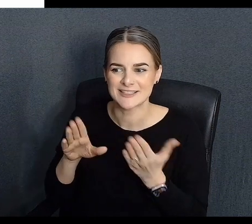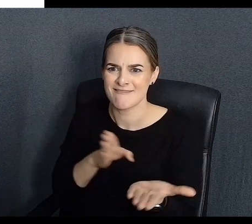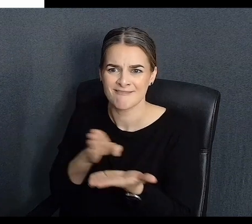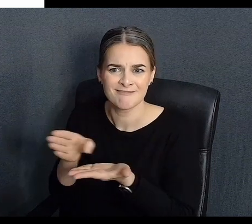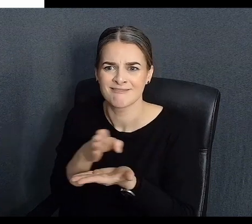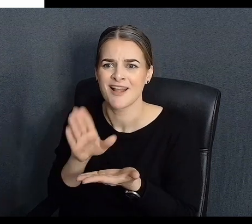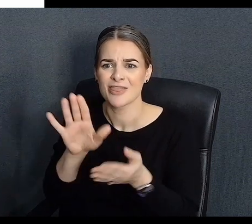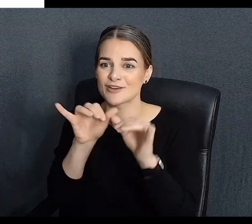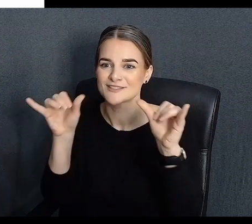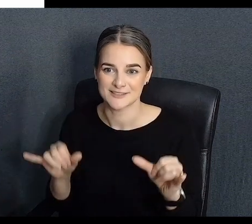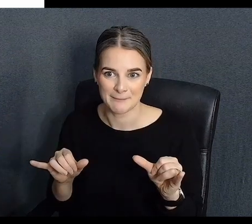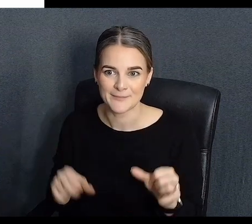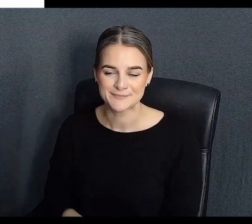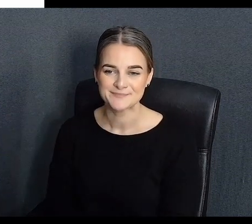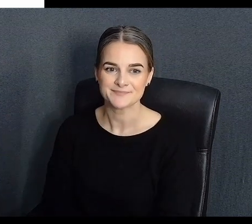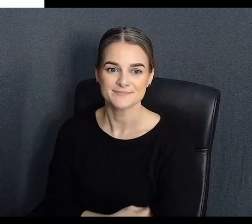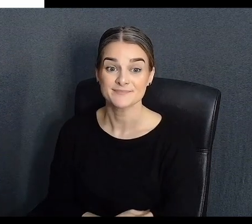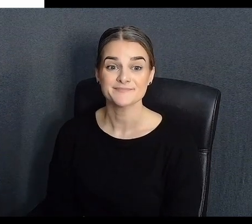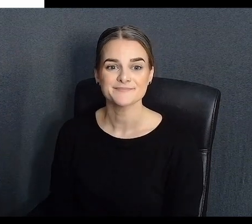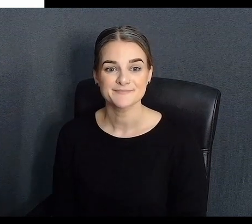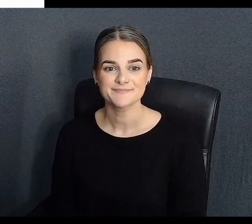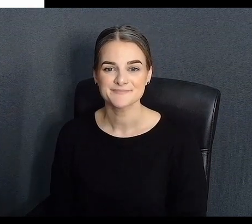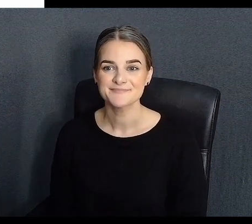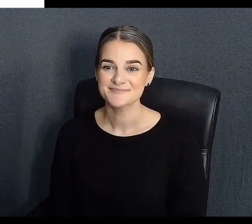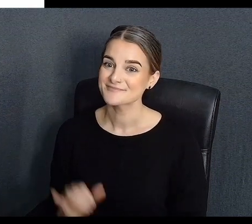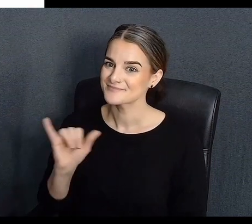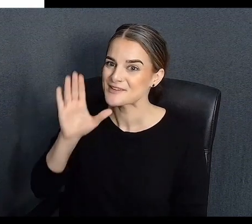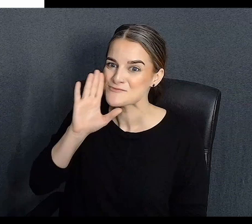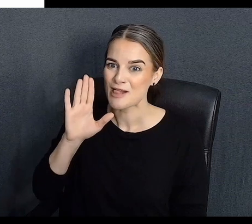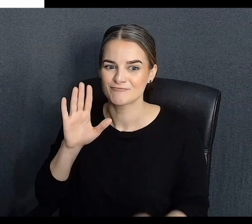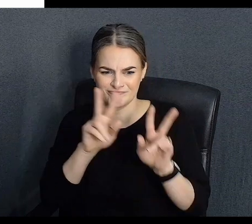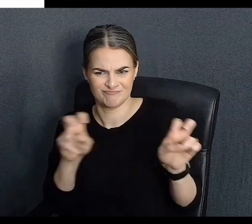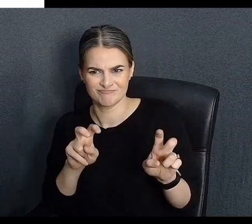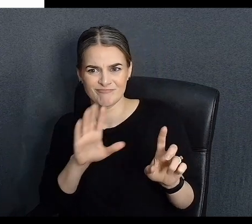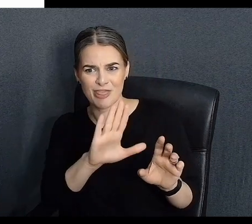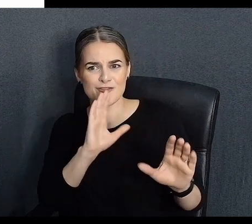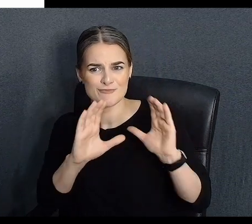And then we're going to again, look at their communication overall. So how do they communicate?